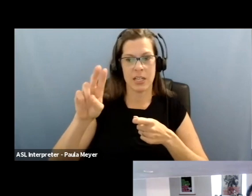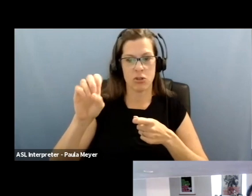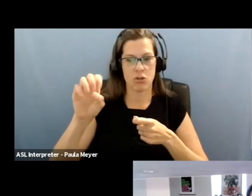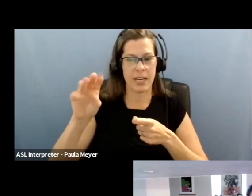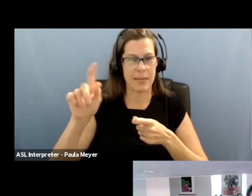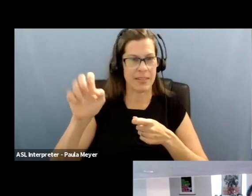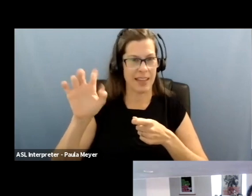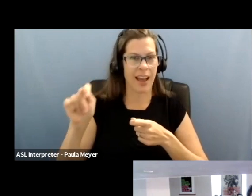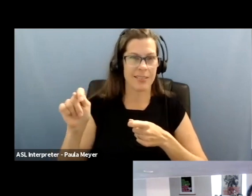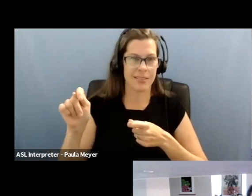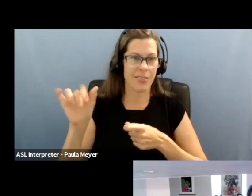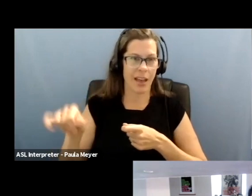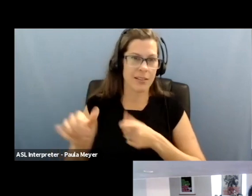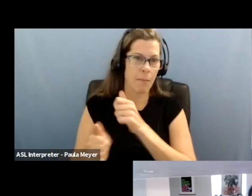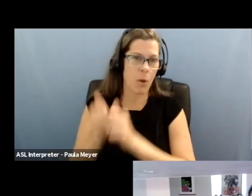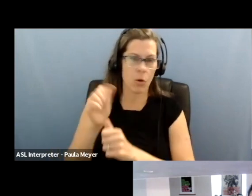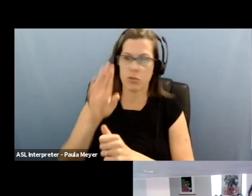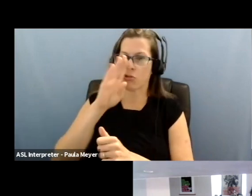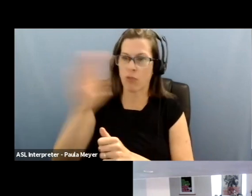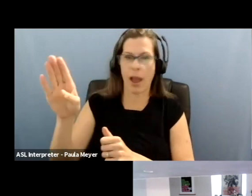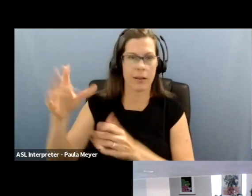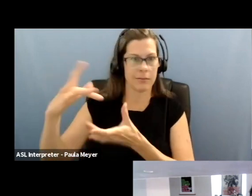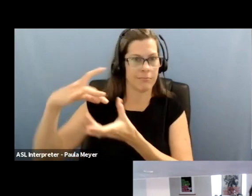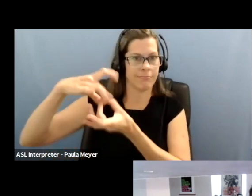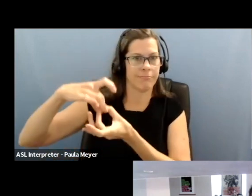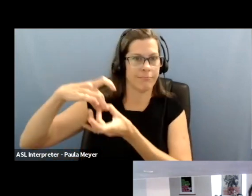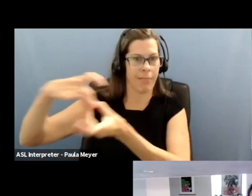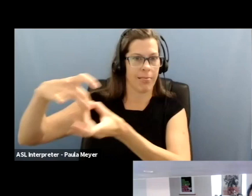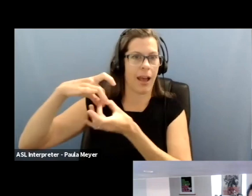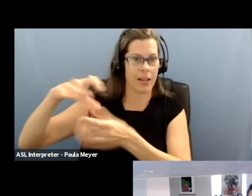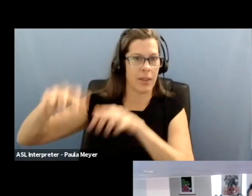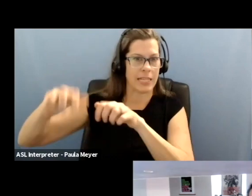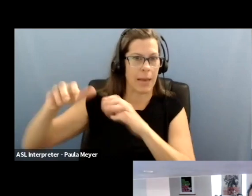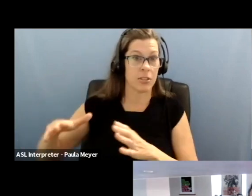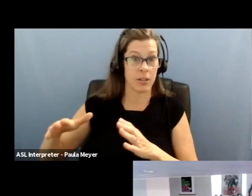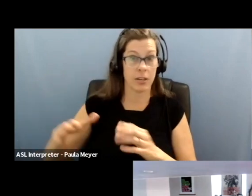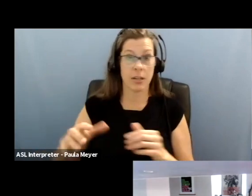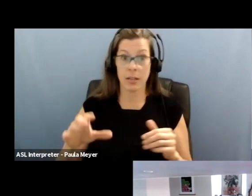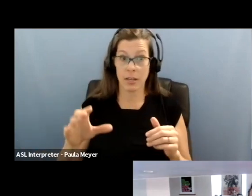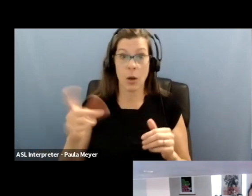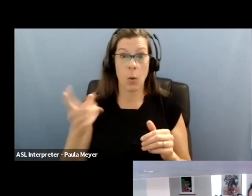One thing I'll add in our experience is that to have the most legible captions,